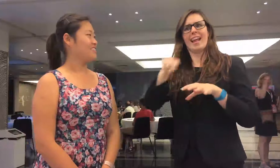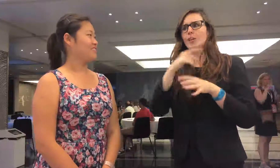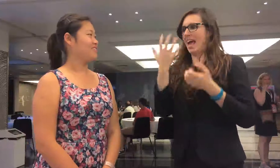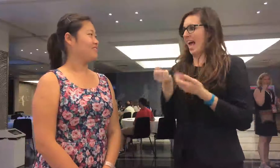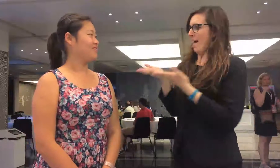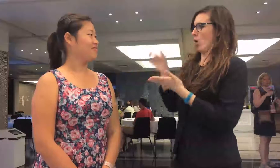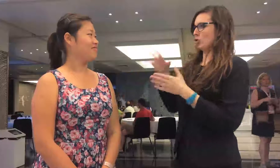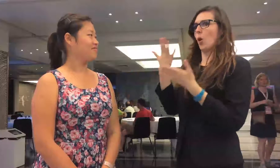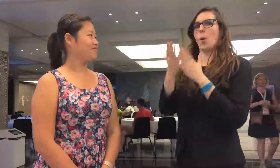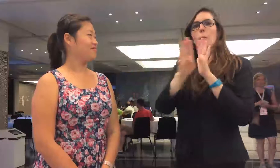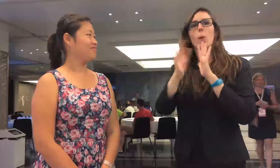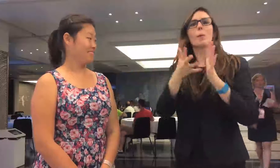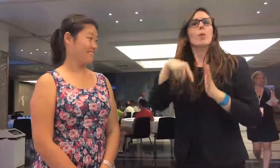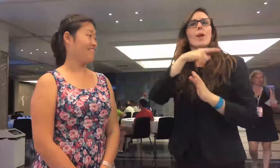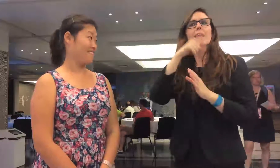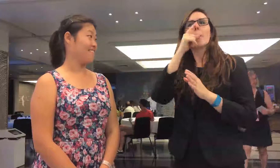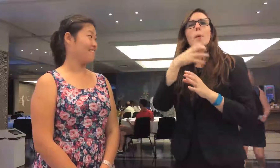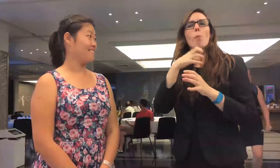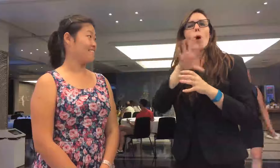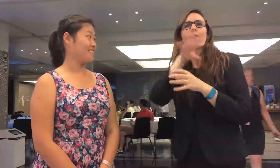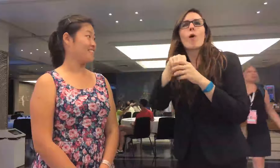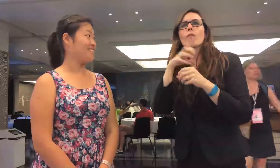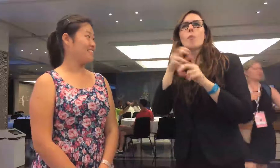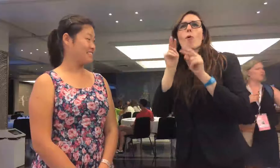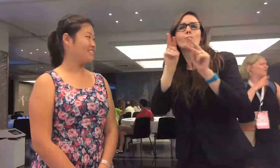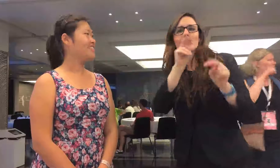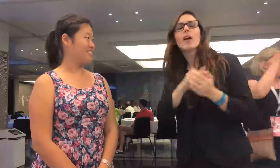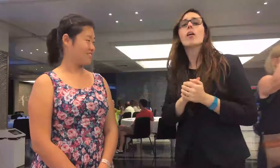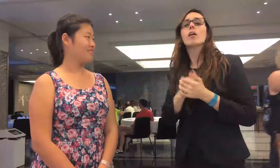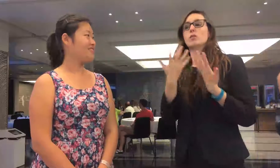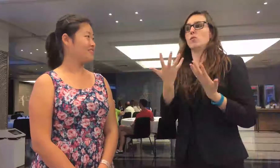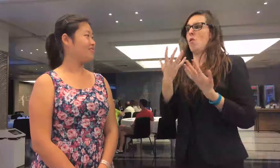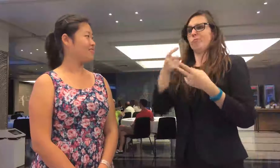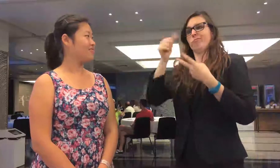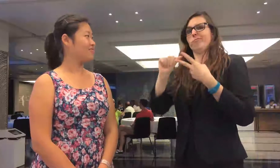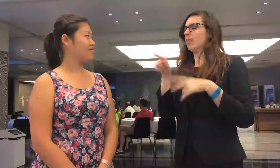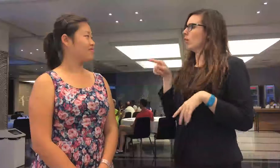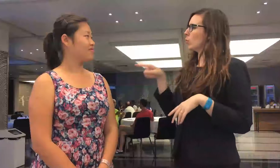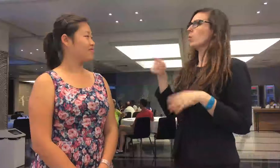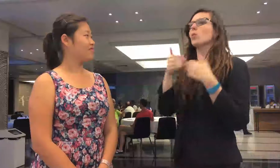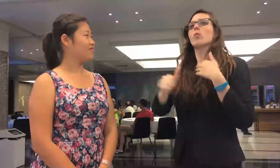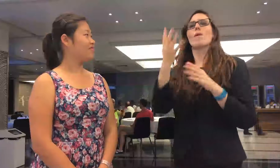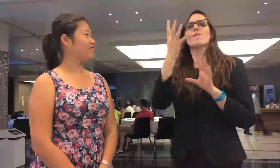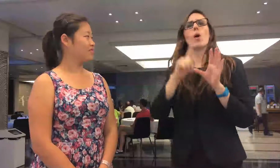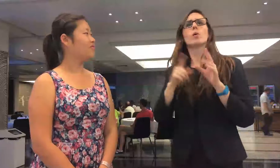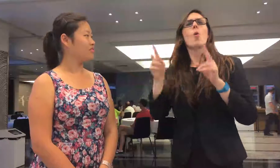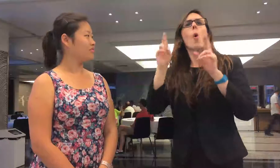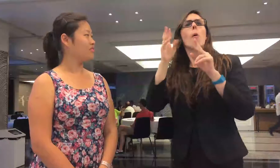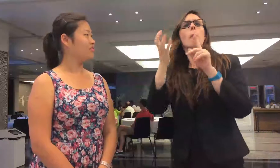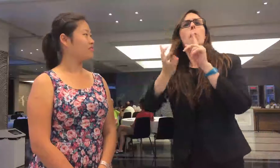It means that we have more involvement and visibility. So what do you hope to achieve in the next four years? What are you aiming for?